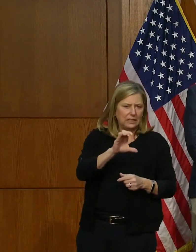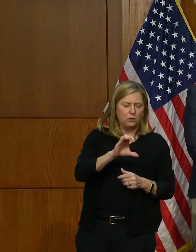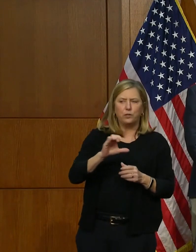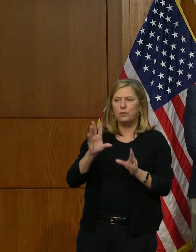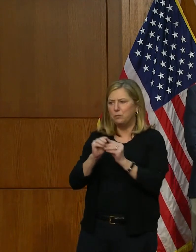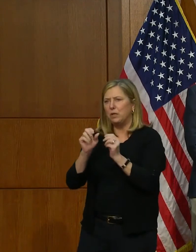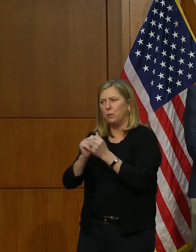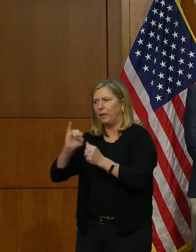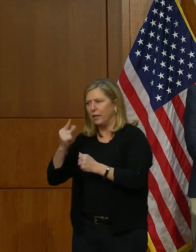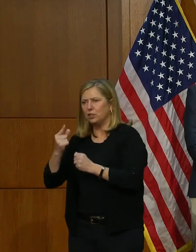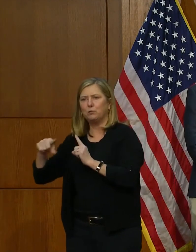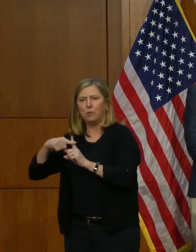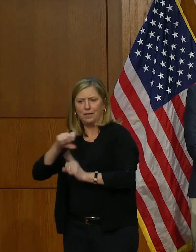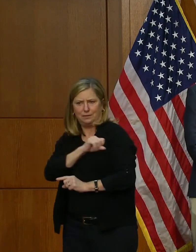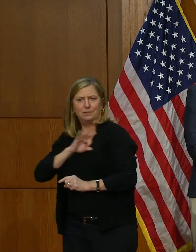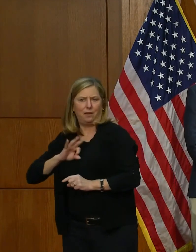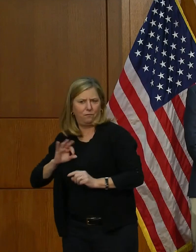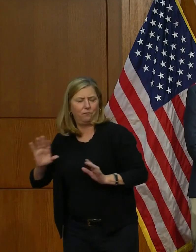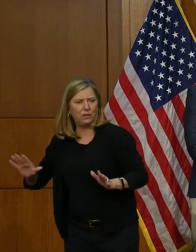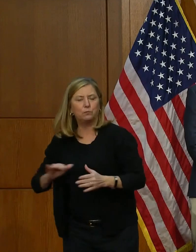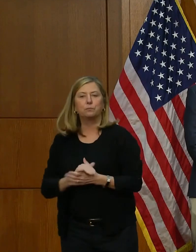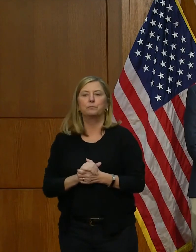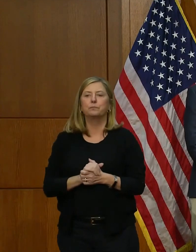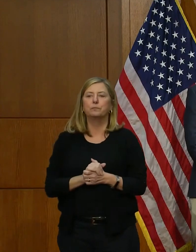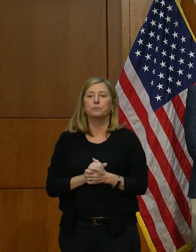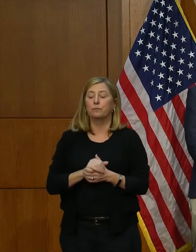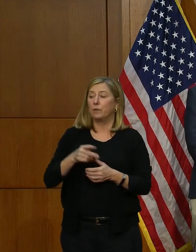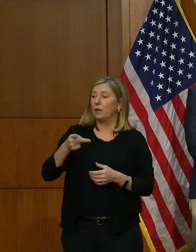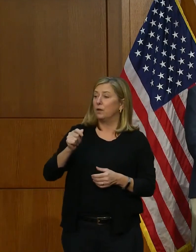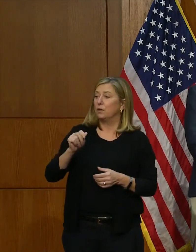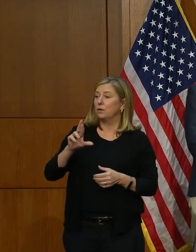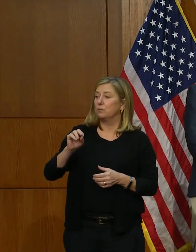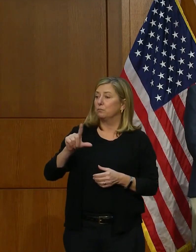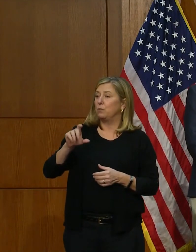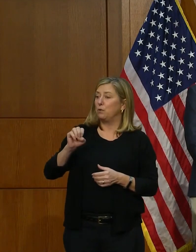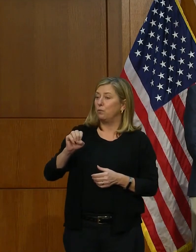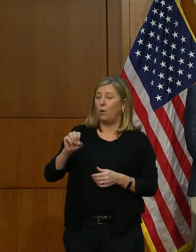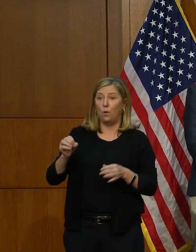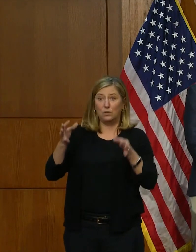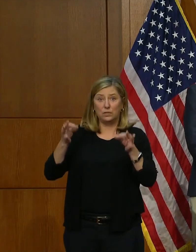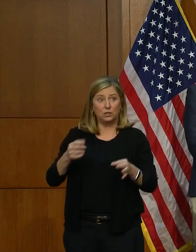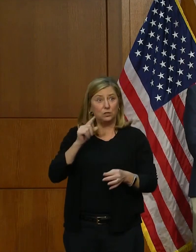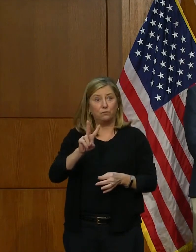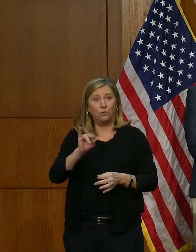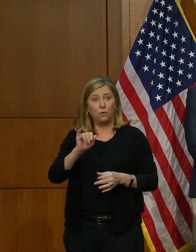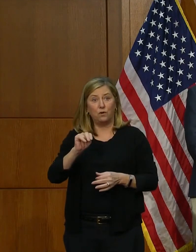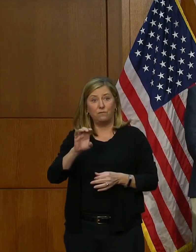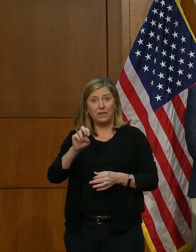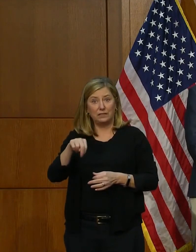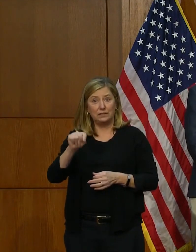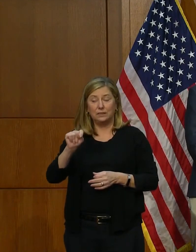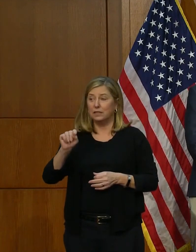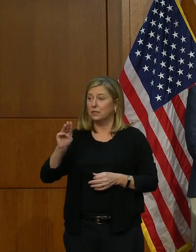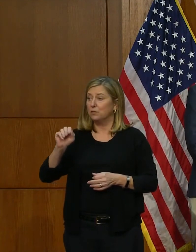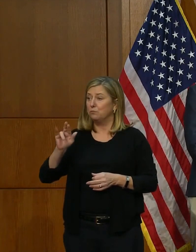SECRETARIES WITH THE INSPECTOR GENERAL. AND HIS STAFF. THE